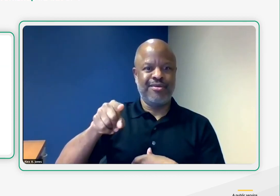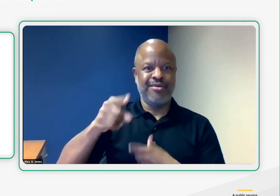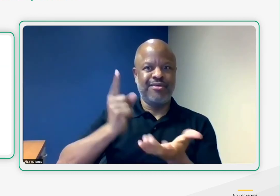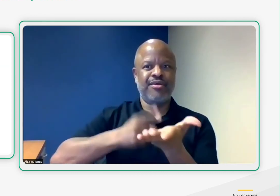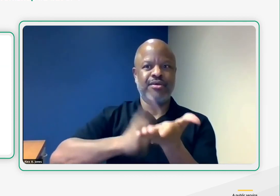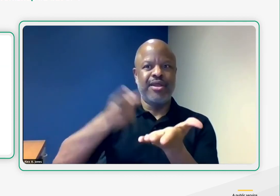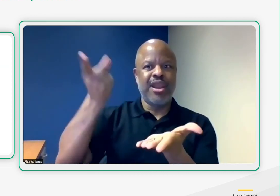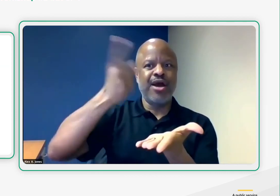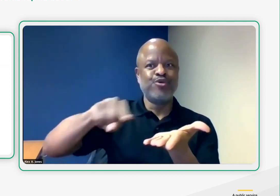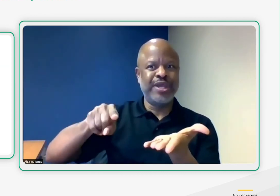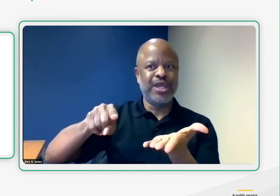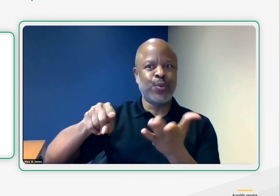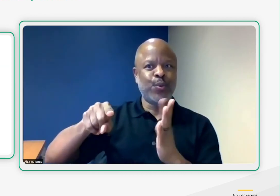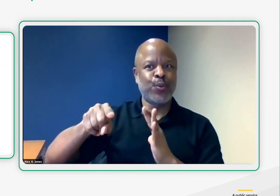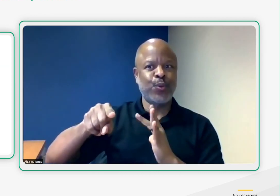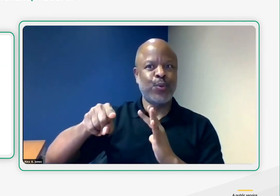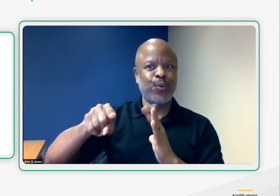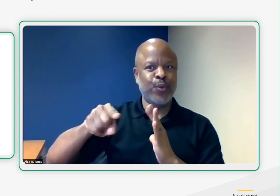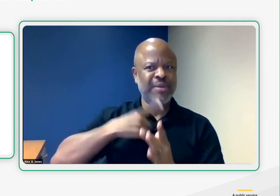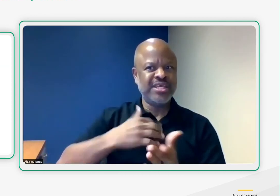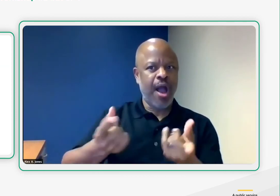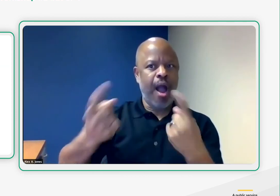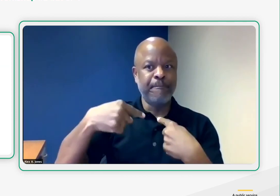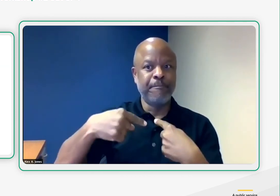All right, so please come!